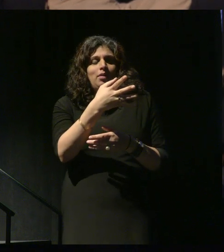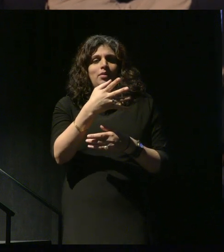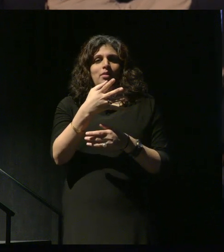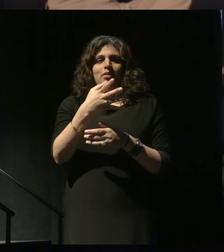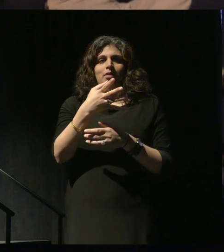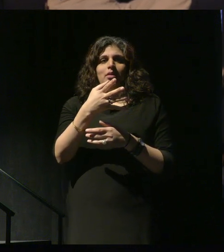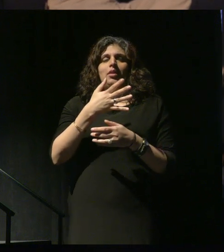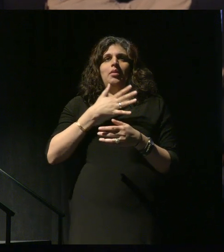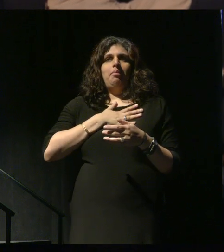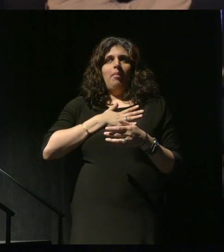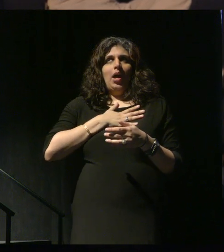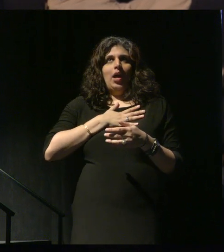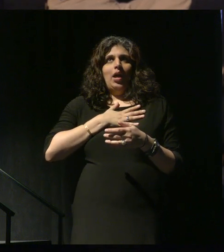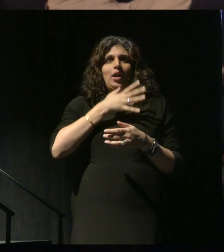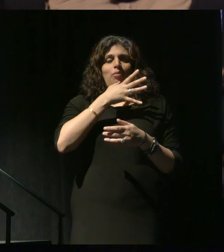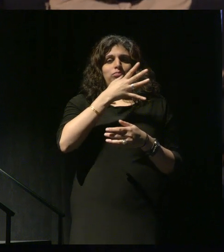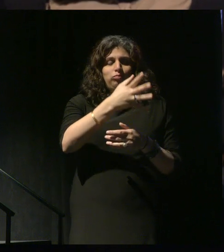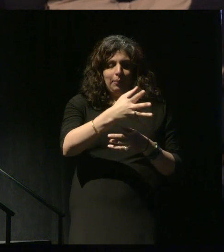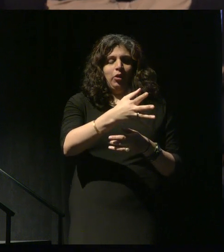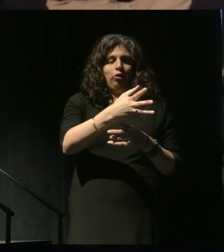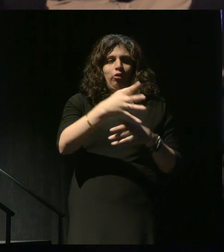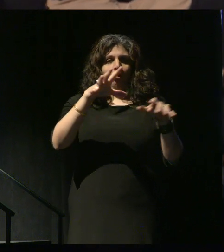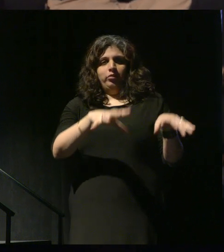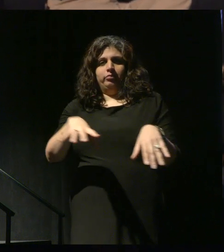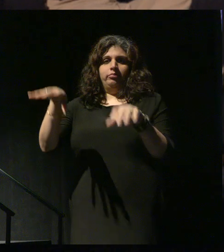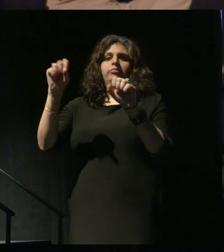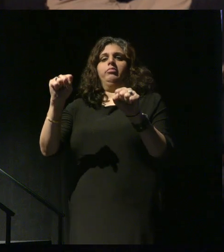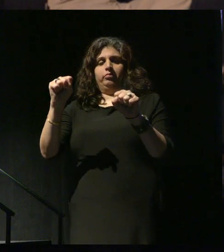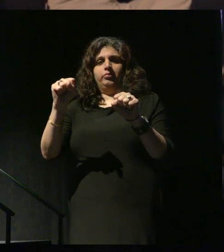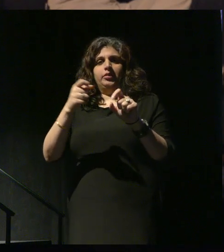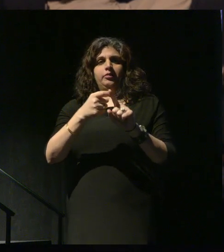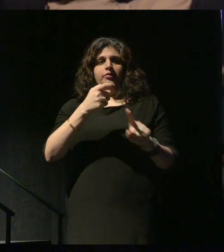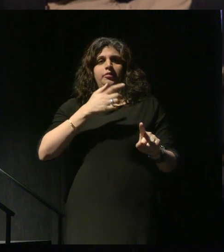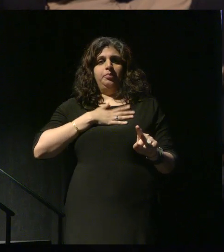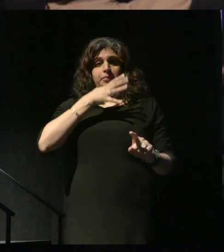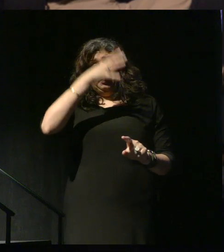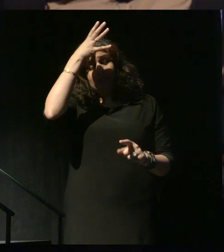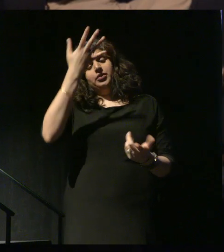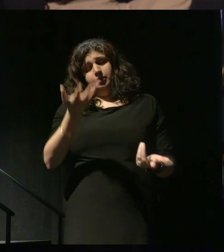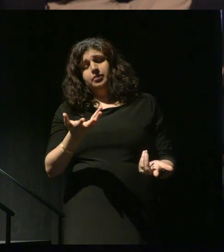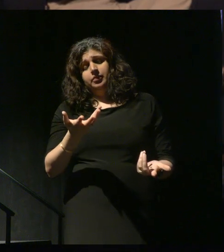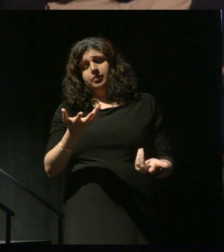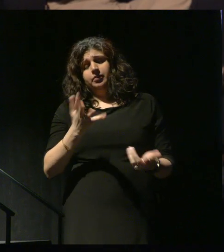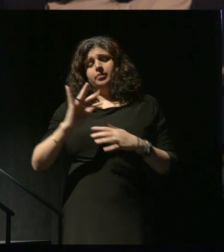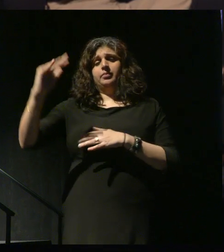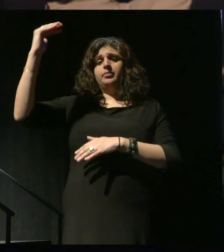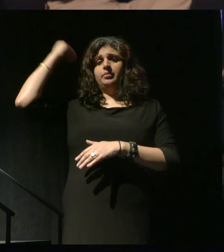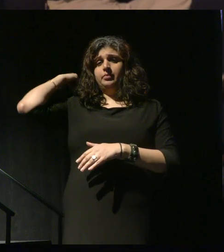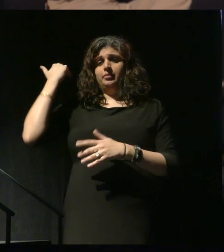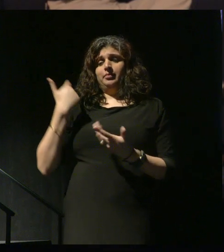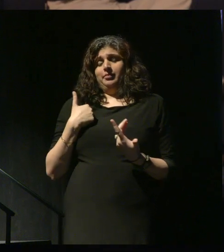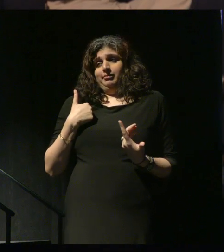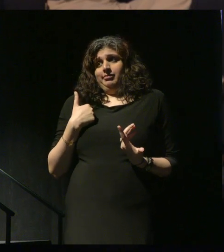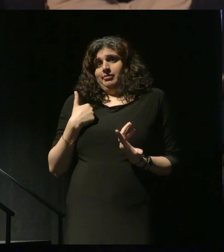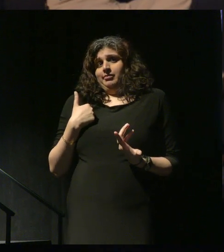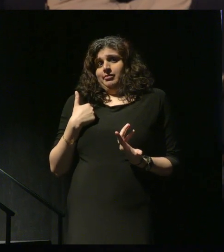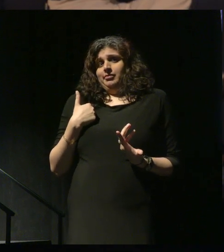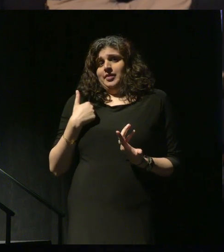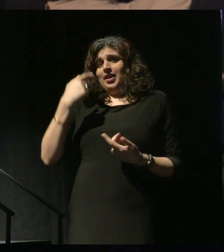her mother, my grandmother, you know like took me away from my parents at the time. You know, like I just thought, you know I just thought